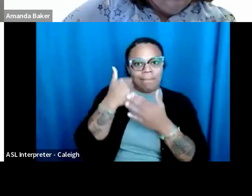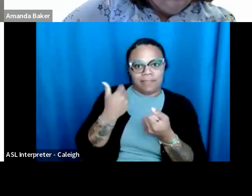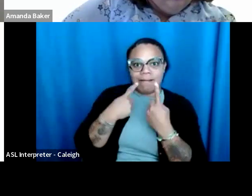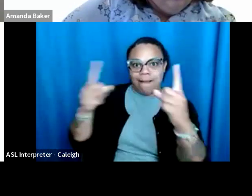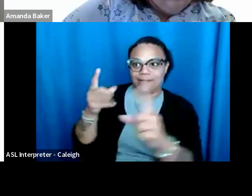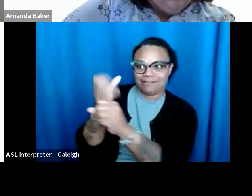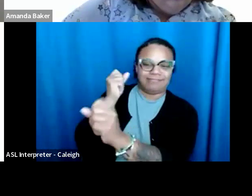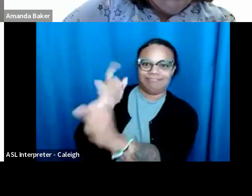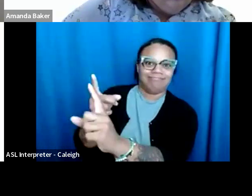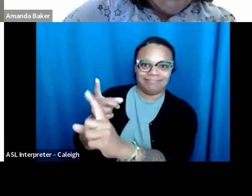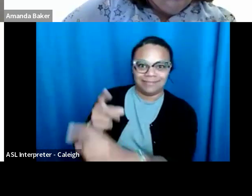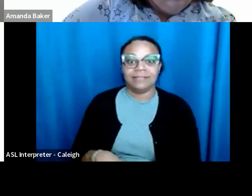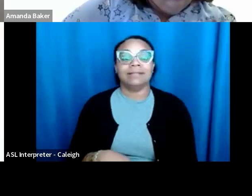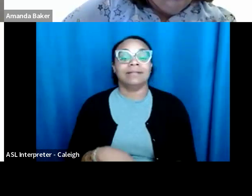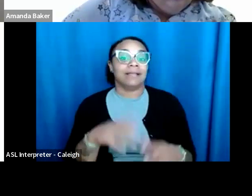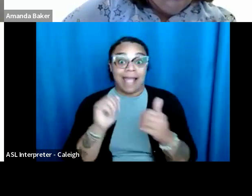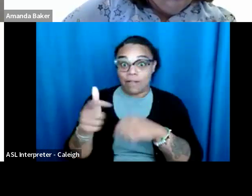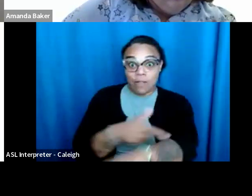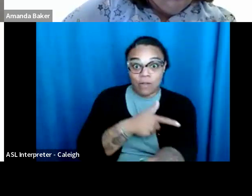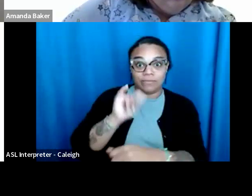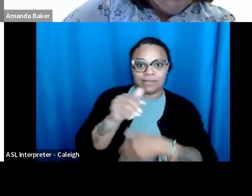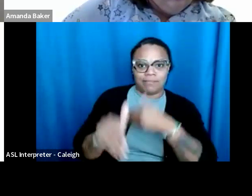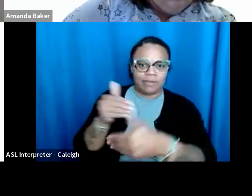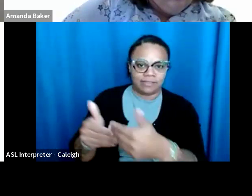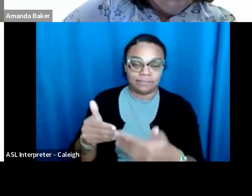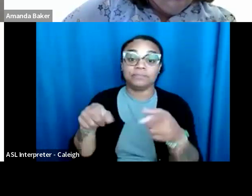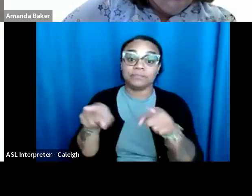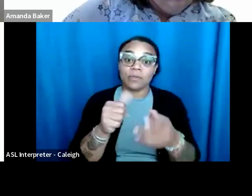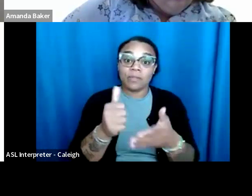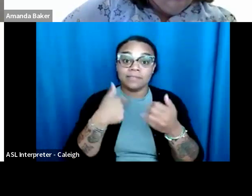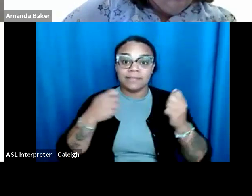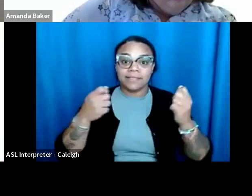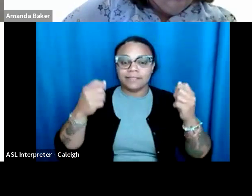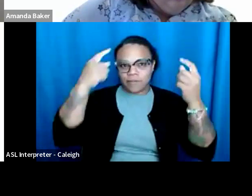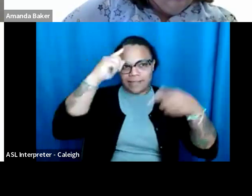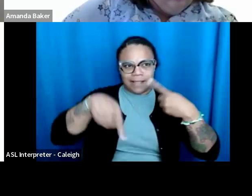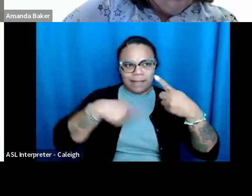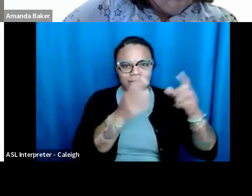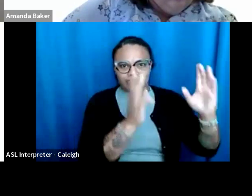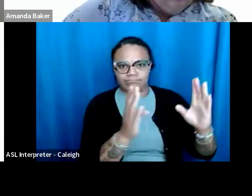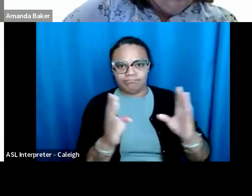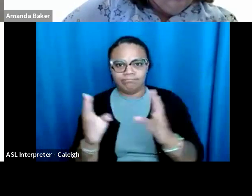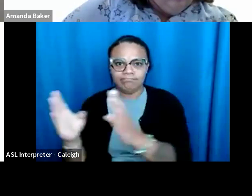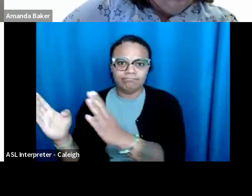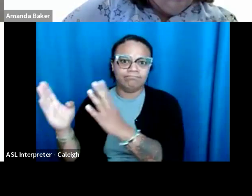It also helps me to kind of frame stuff, so that I don't feel like...